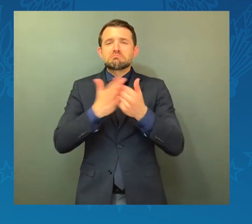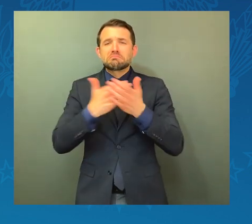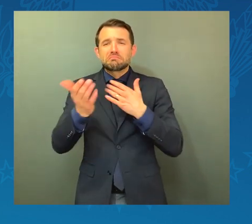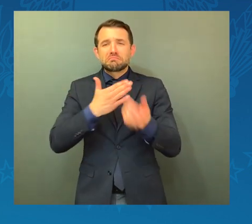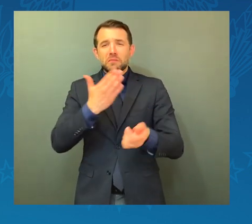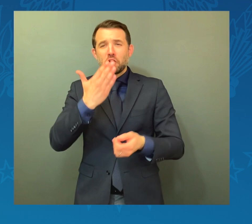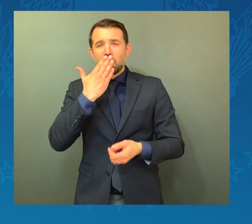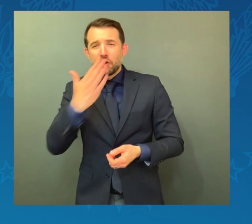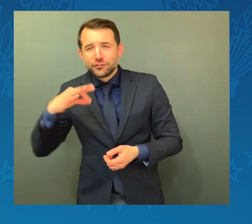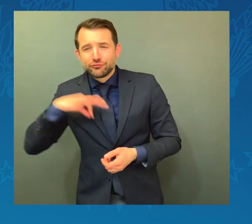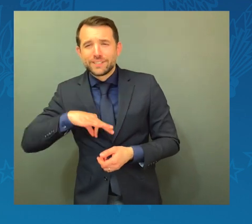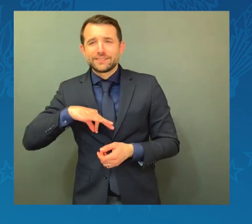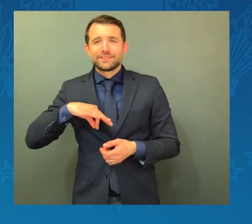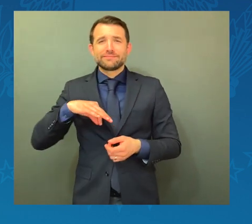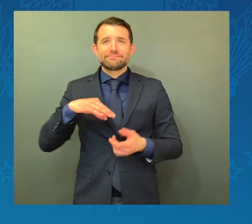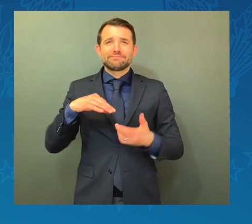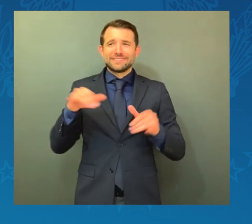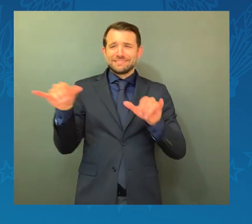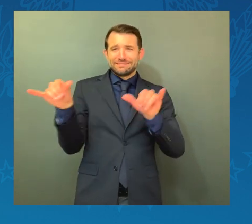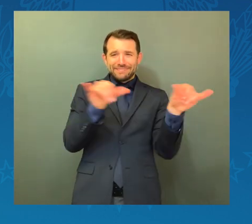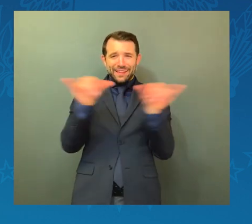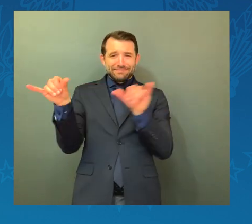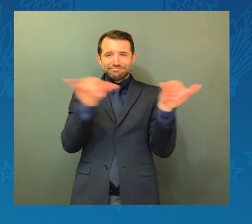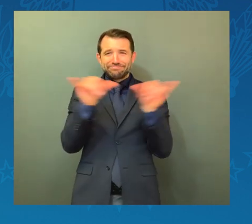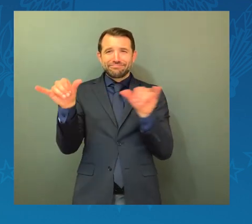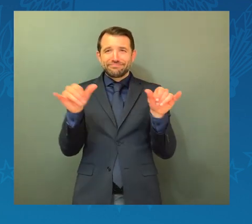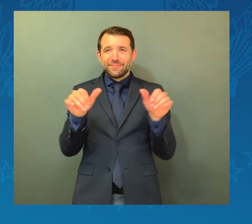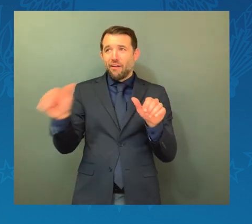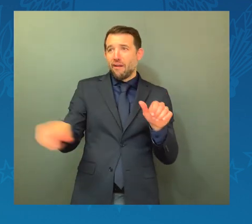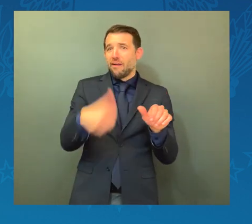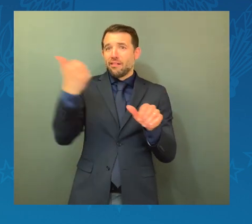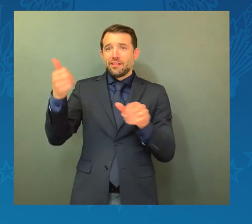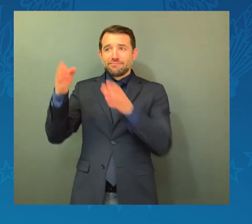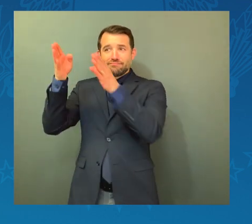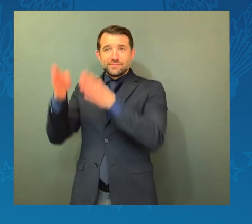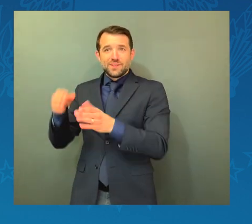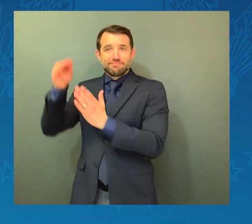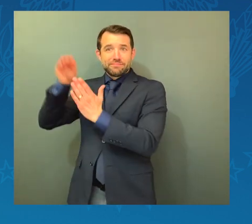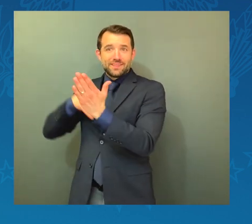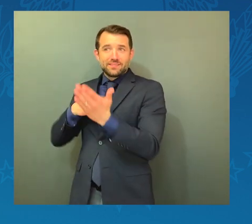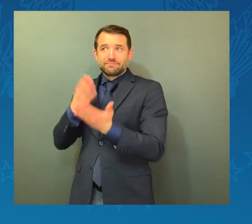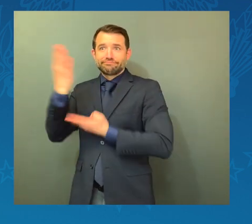similar to other applicants. Many Asian American business owners,